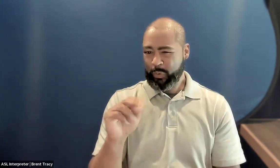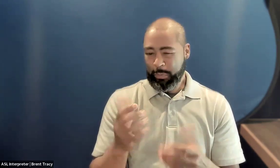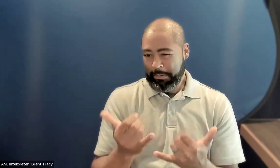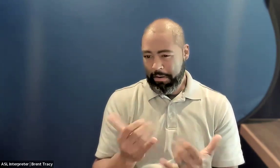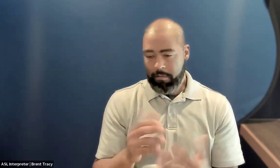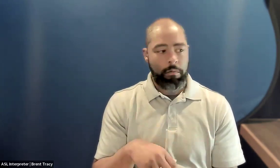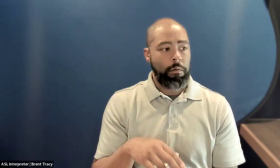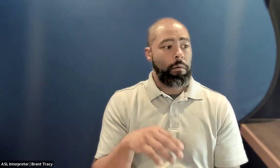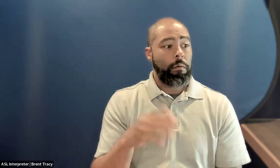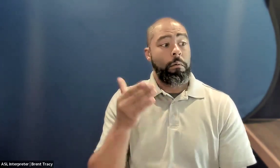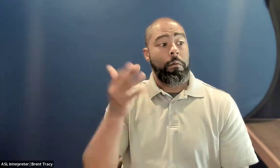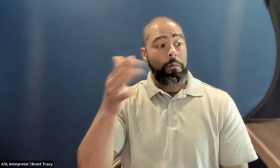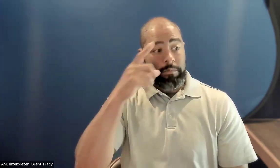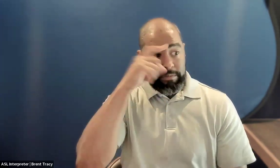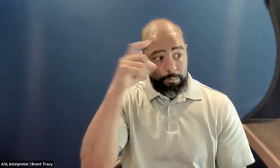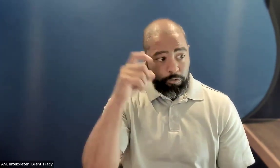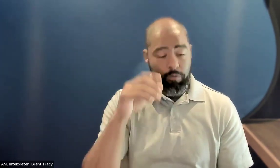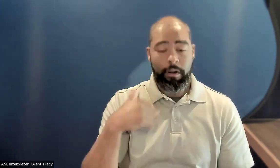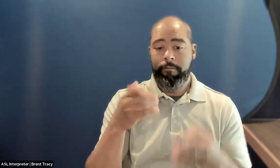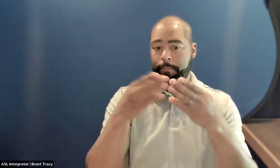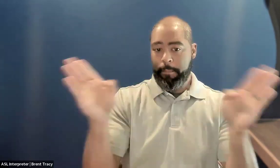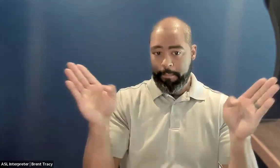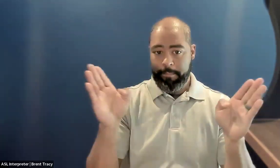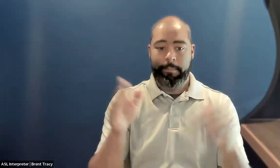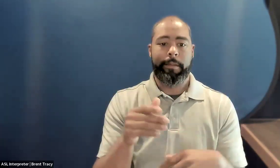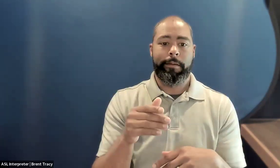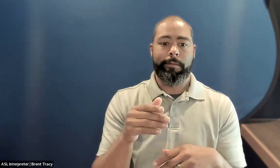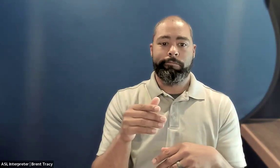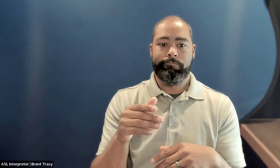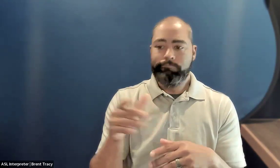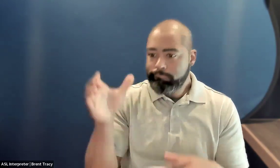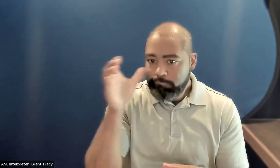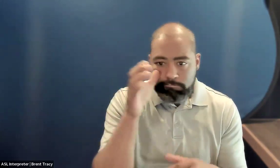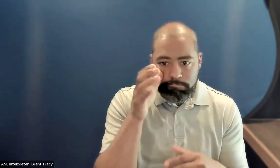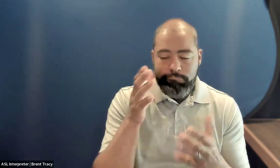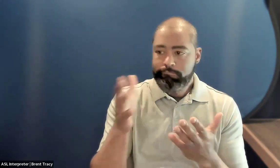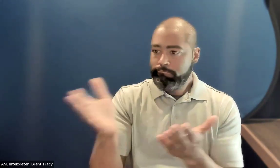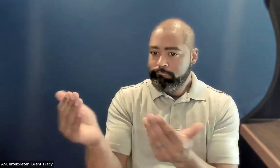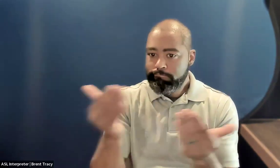So if any of you attending today would like to request that, please feel free to be in touch.